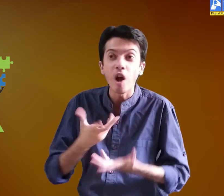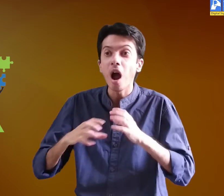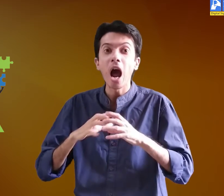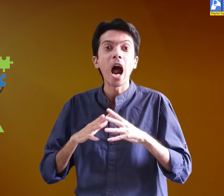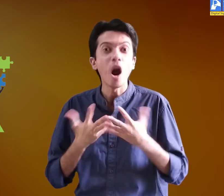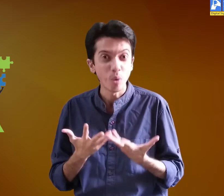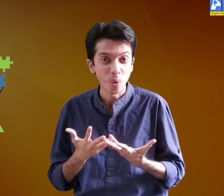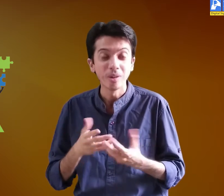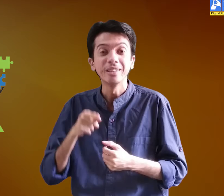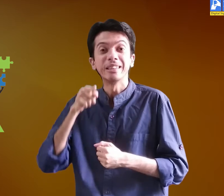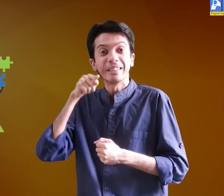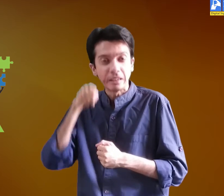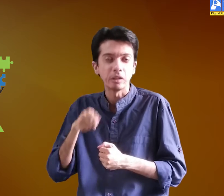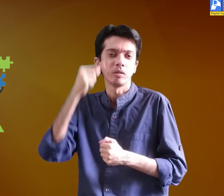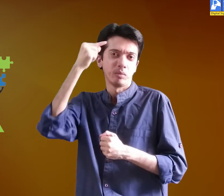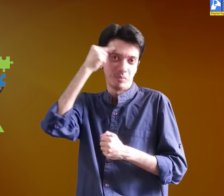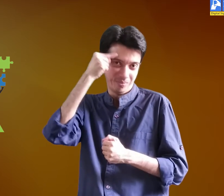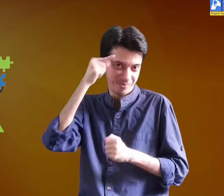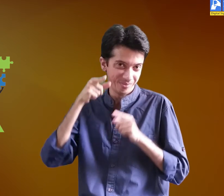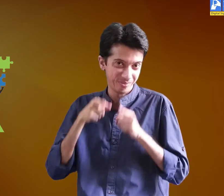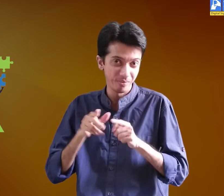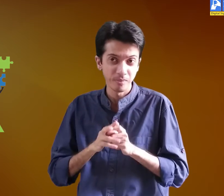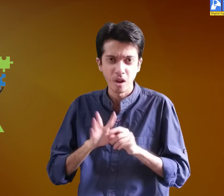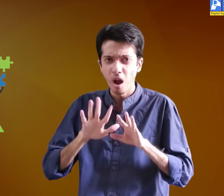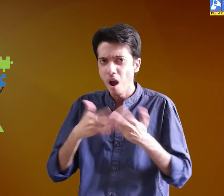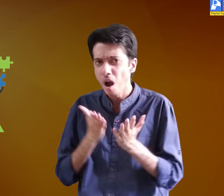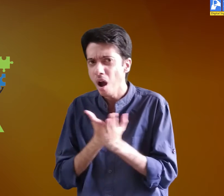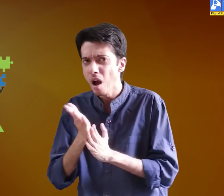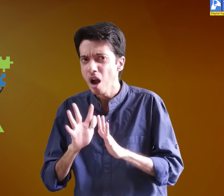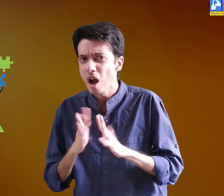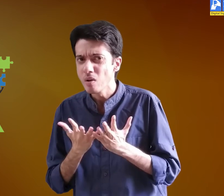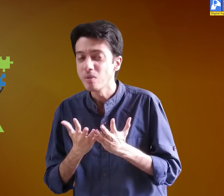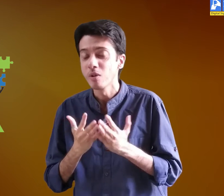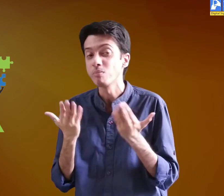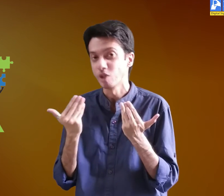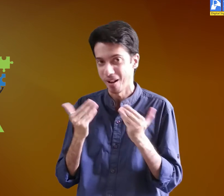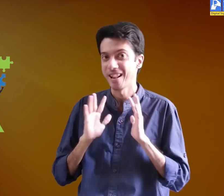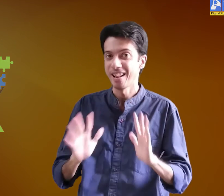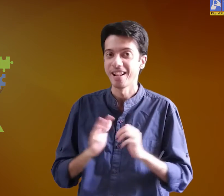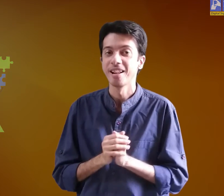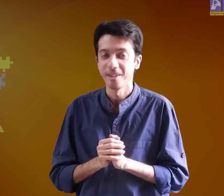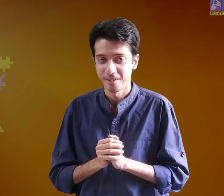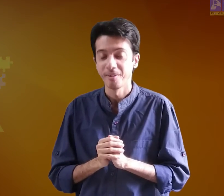they cannot communicate with their parents because their parents do not know sign language but there are few ways through which this problem can be solved